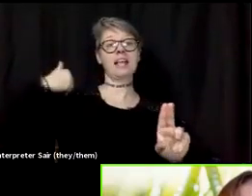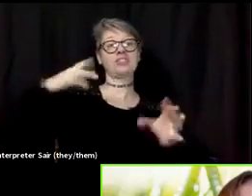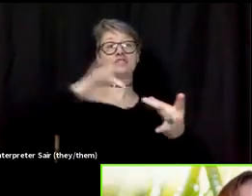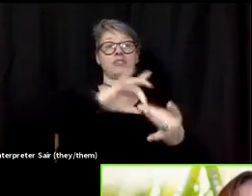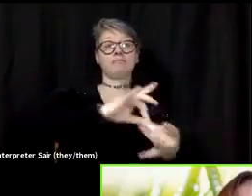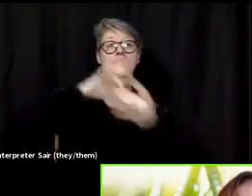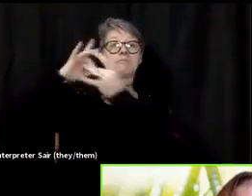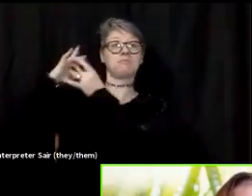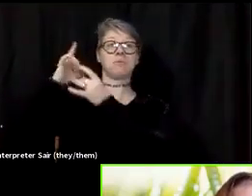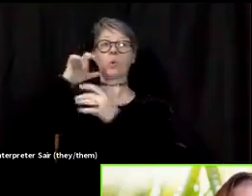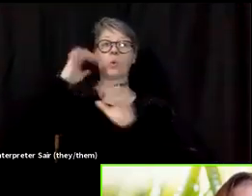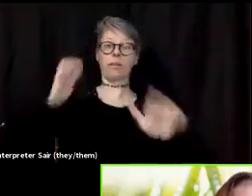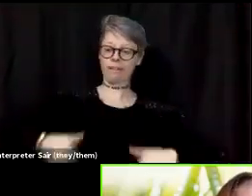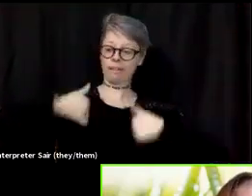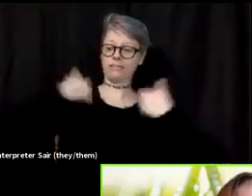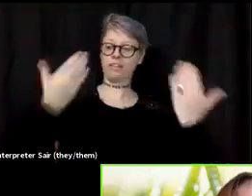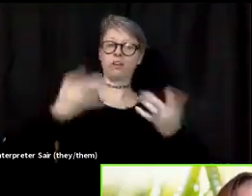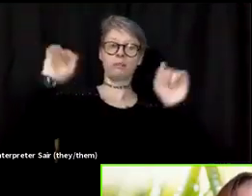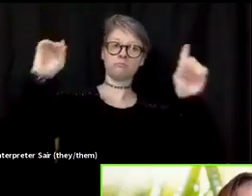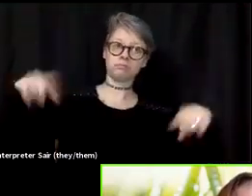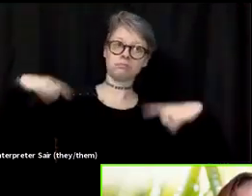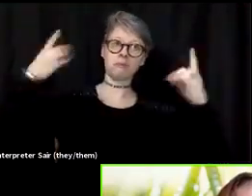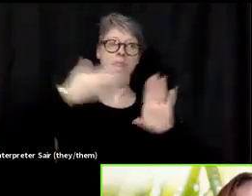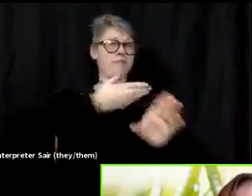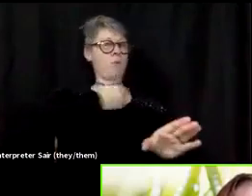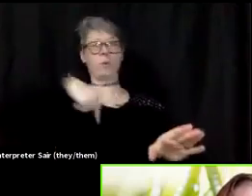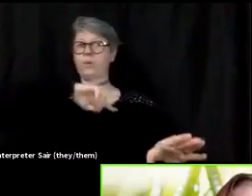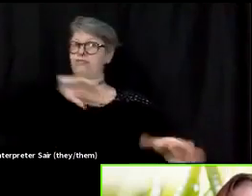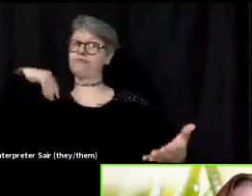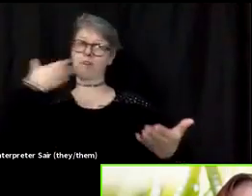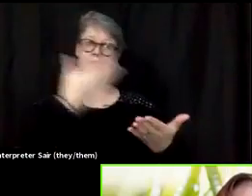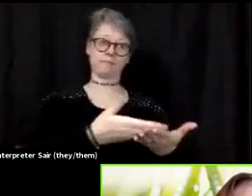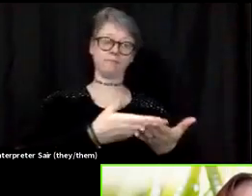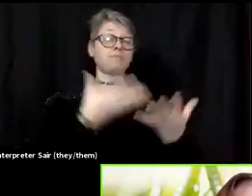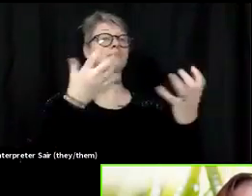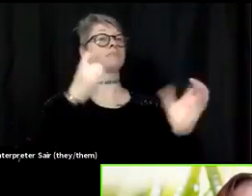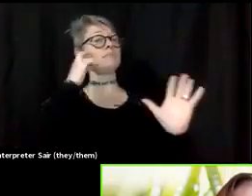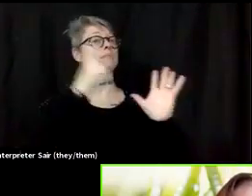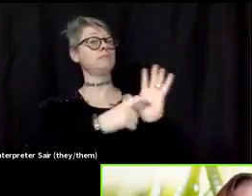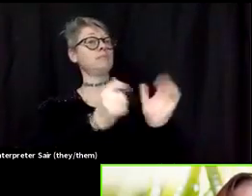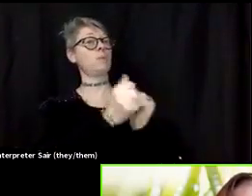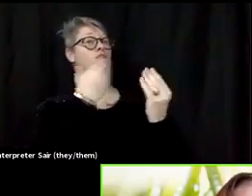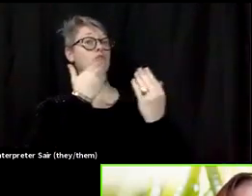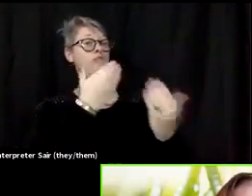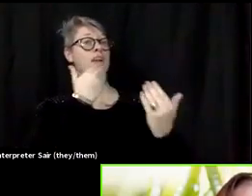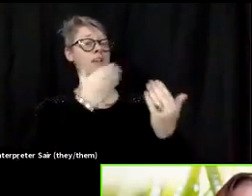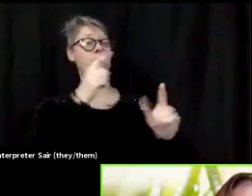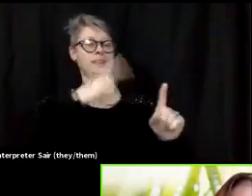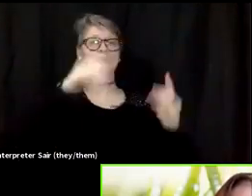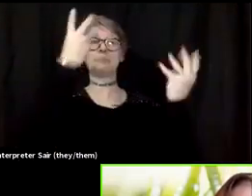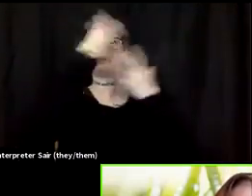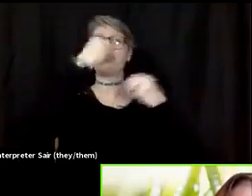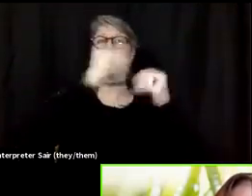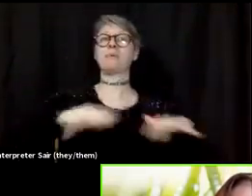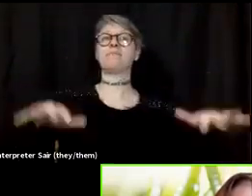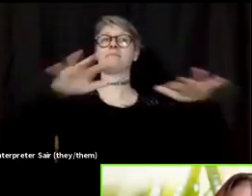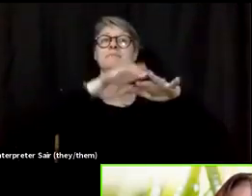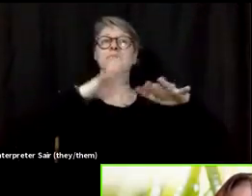walk ancestors and all relations who walked this land, long before we were gathered here today. I would I would like to acknowledge. with gratitude, this